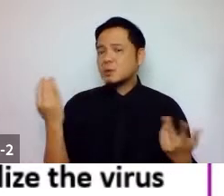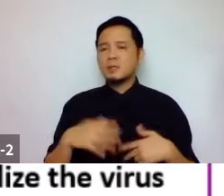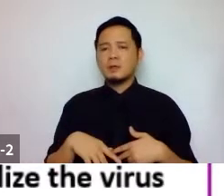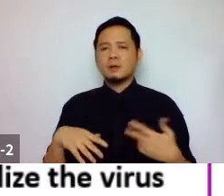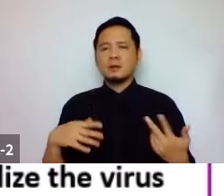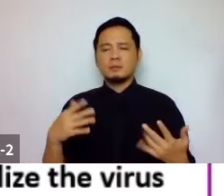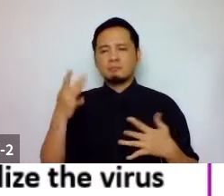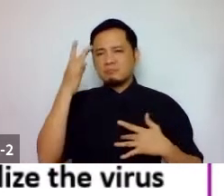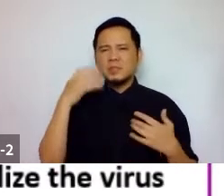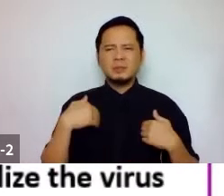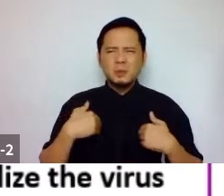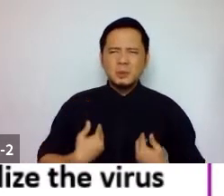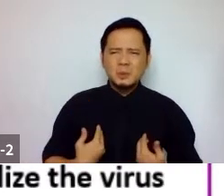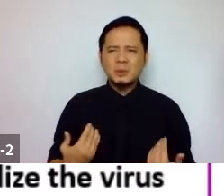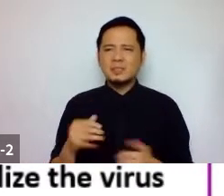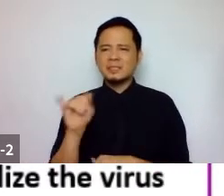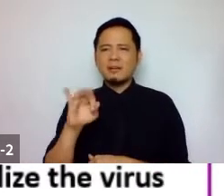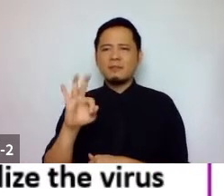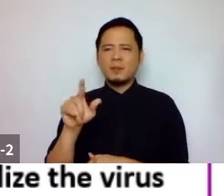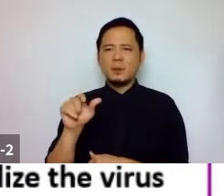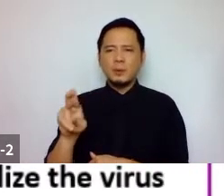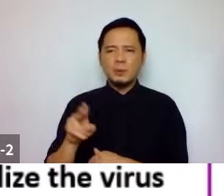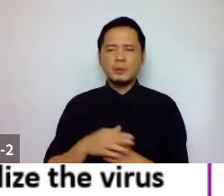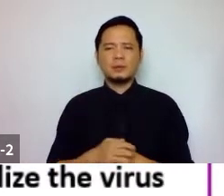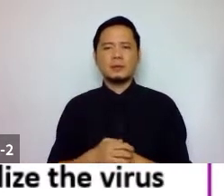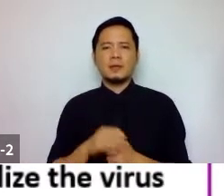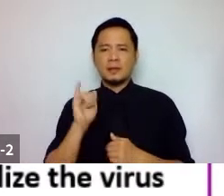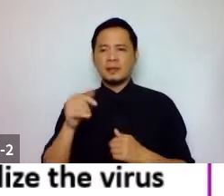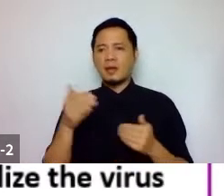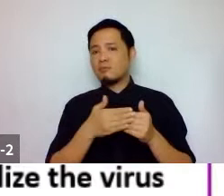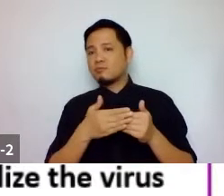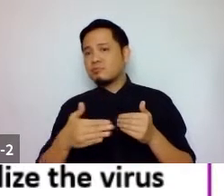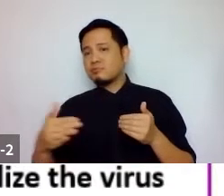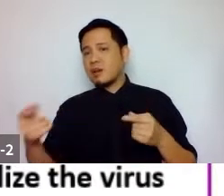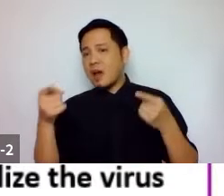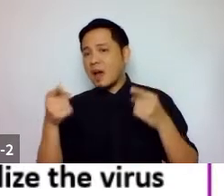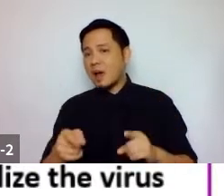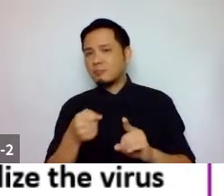It’s like having flu, this is what we call systemic side effects. They have a grading.